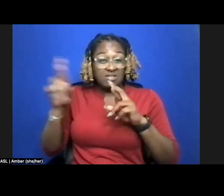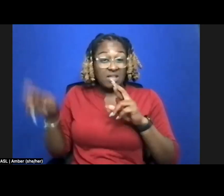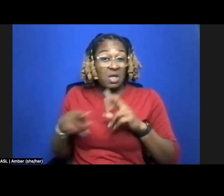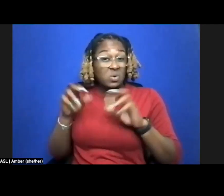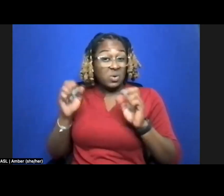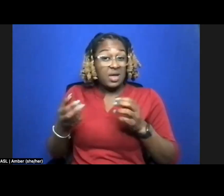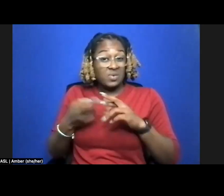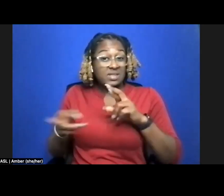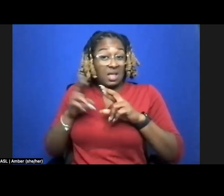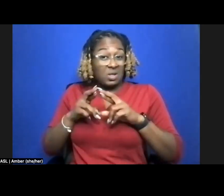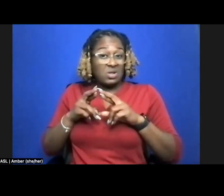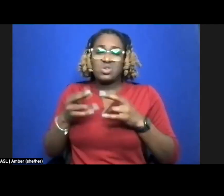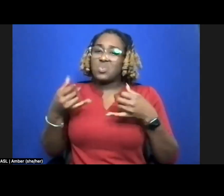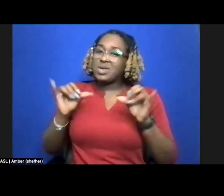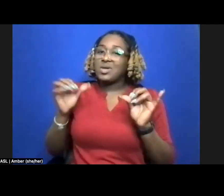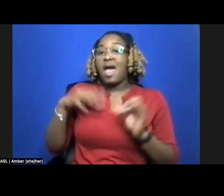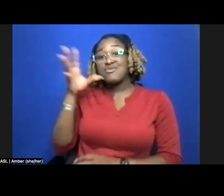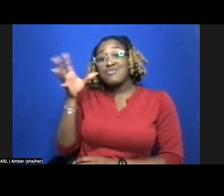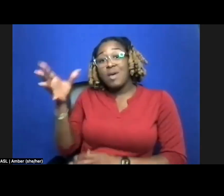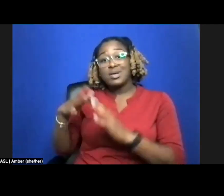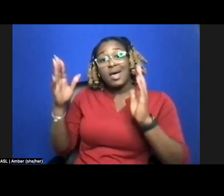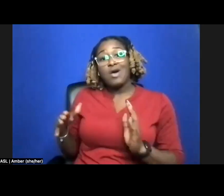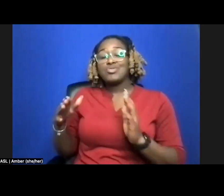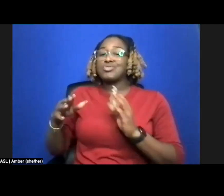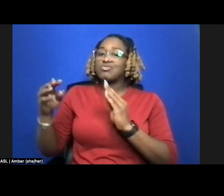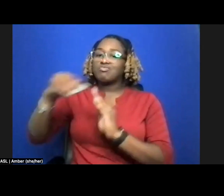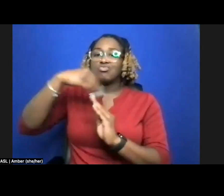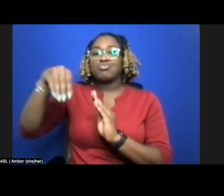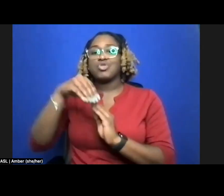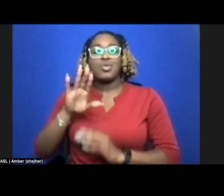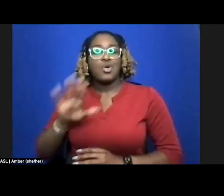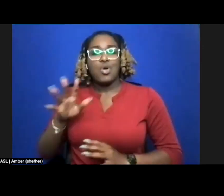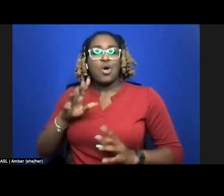granny’s house. wrap your apparitions in polyester coves, send them out to ocean